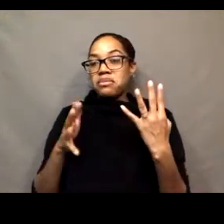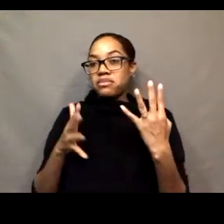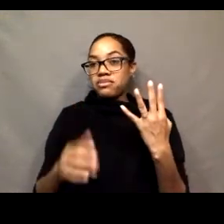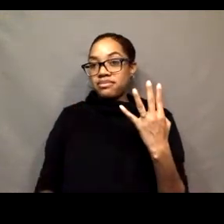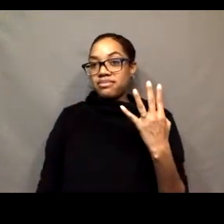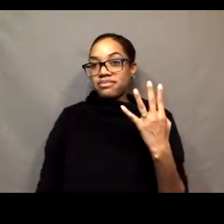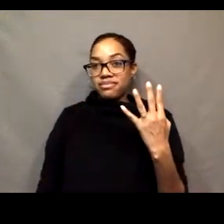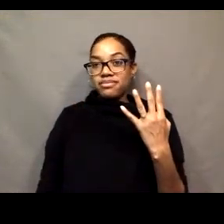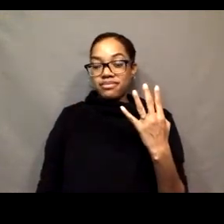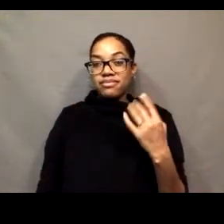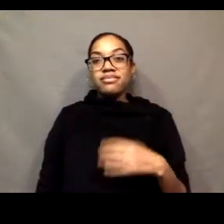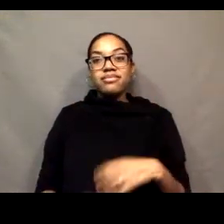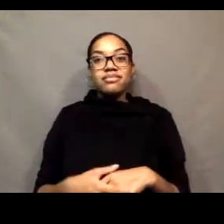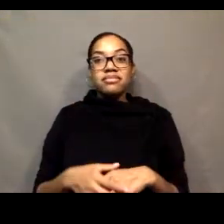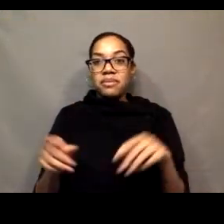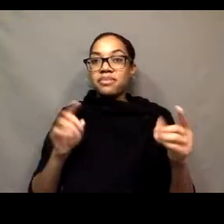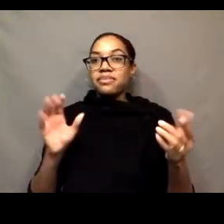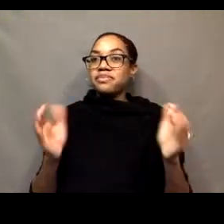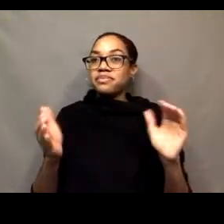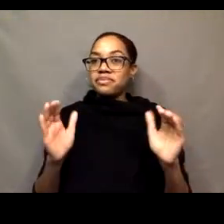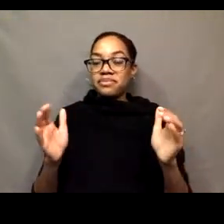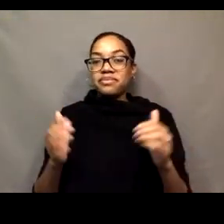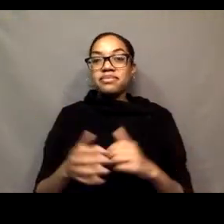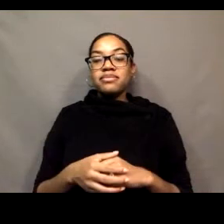So there's a great difference